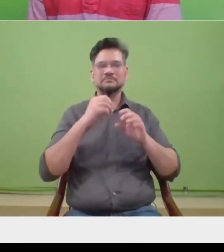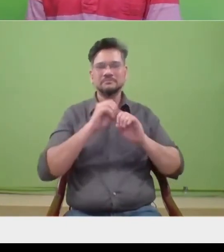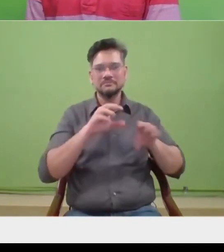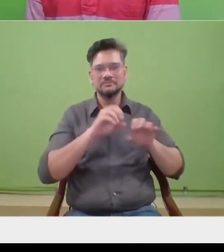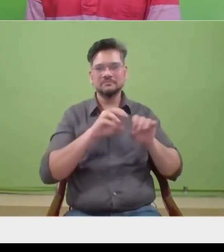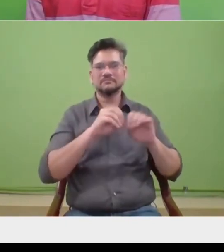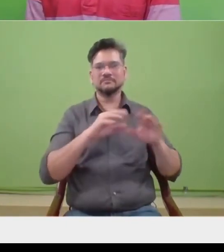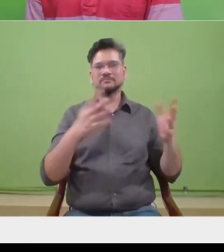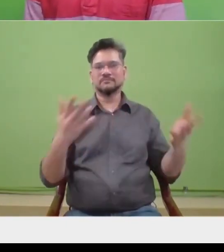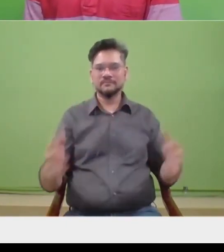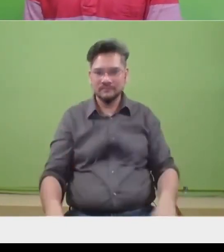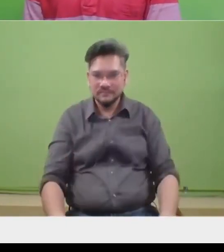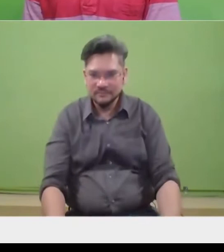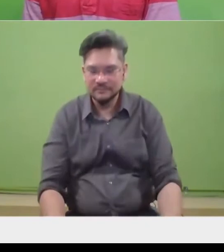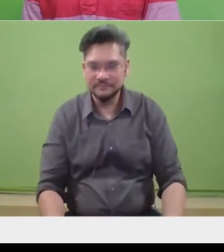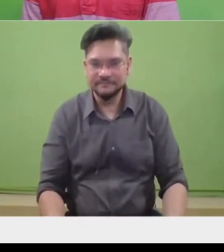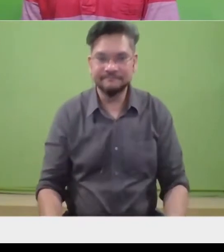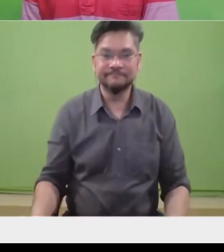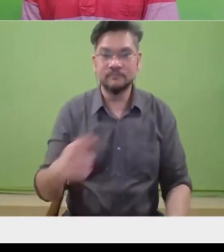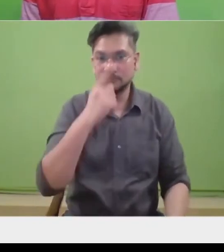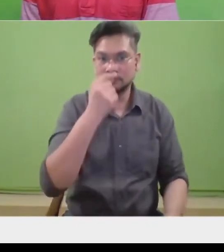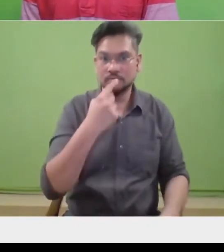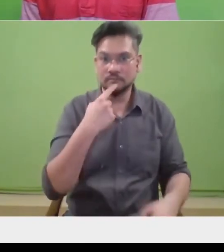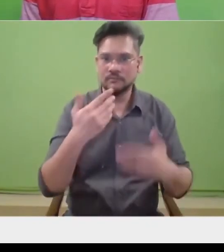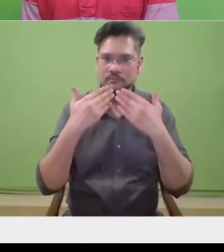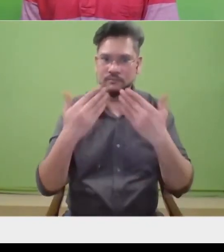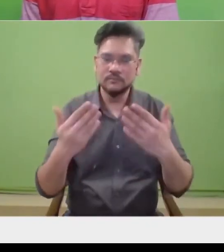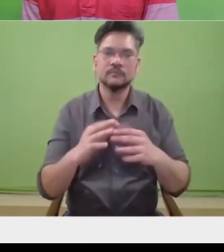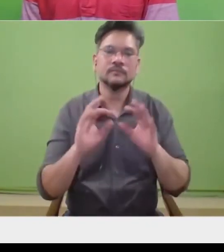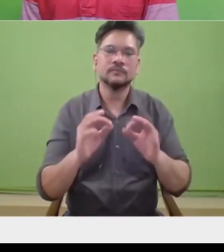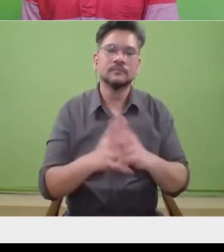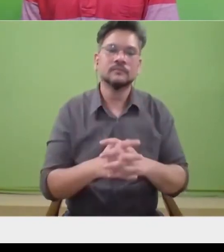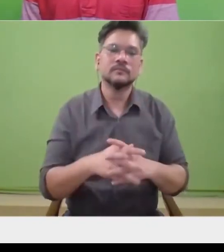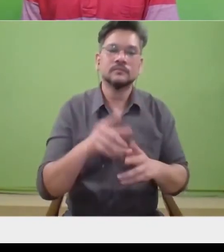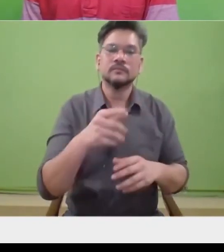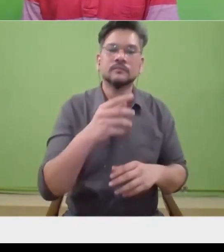thank you for those thoughts sir dr Hem I just want to do a quick time check with